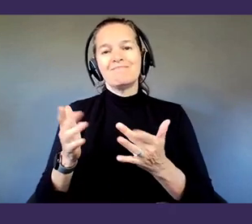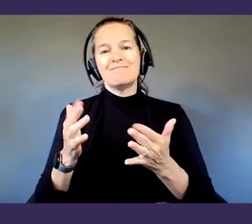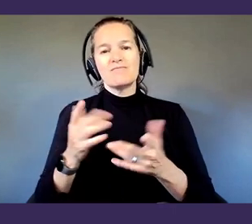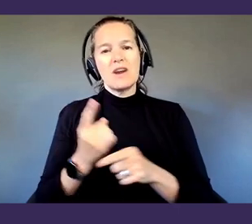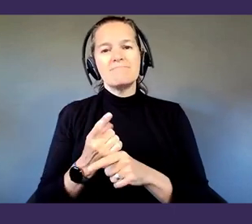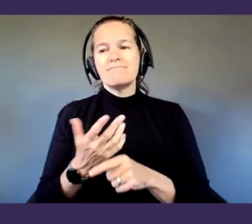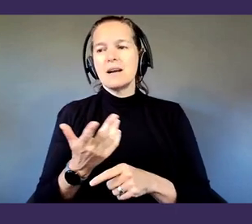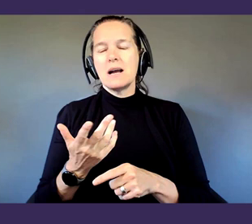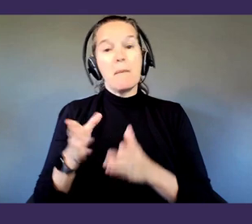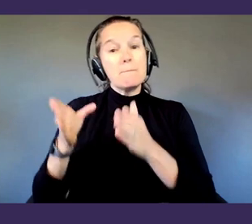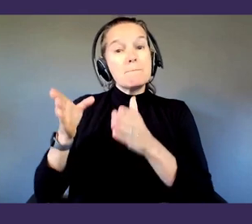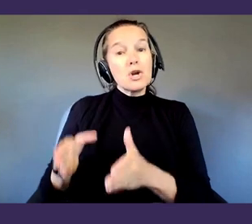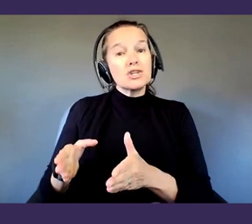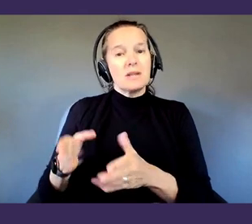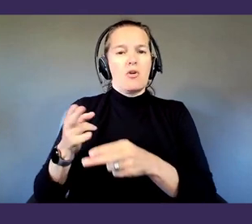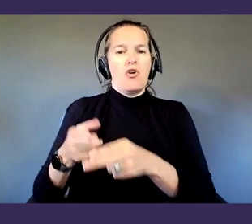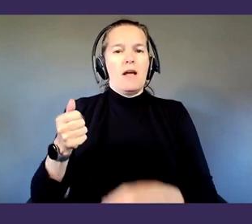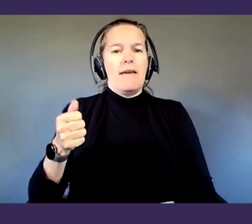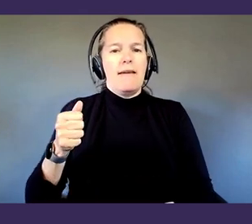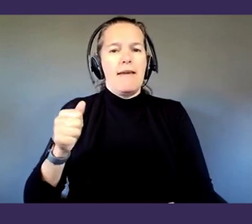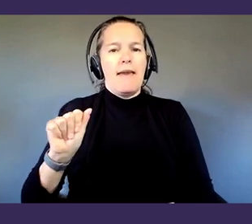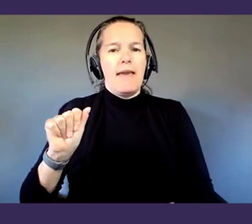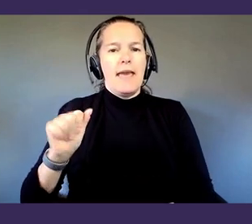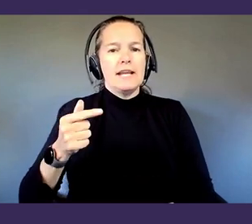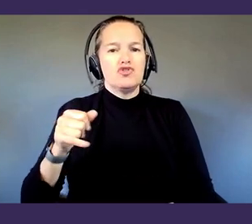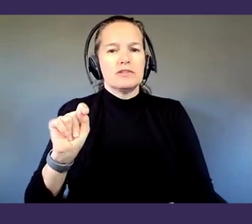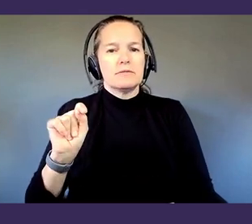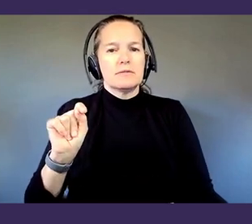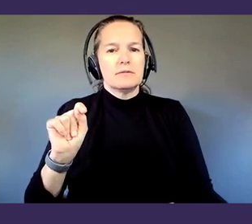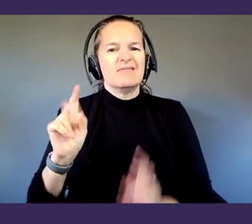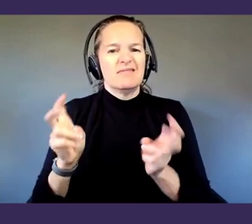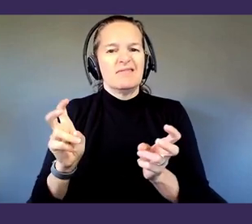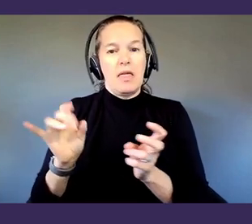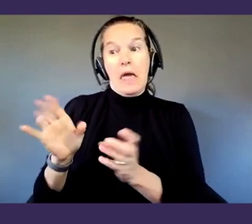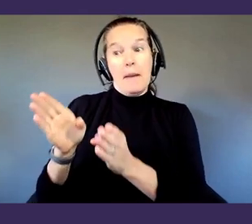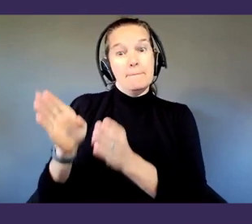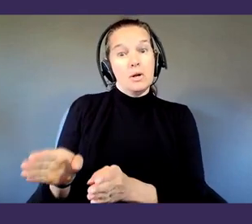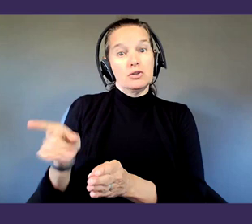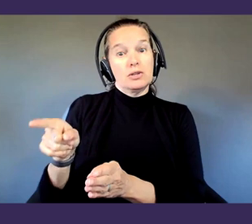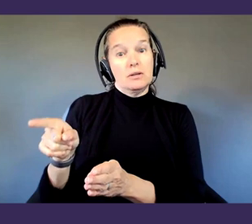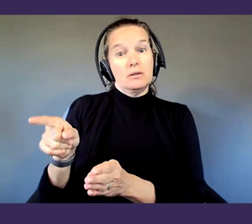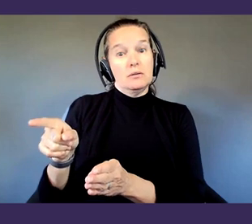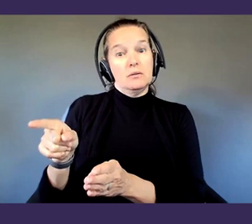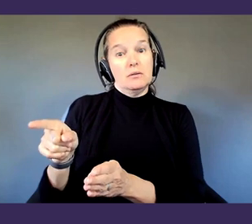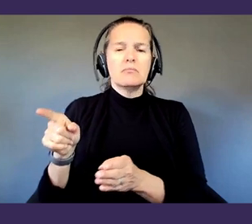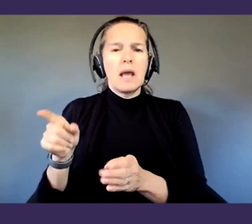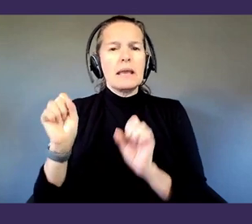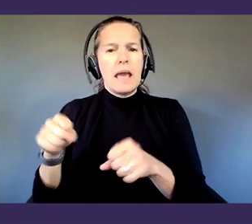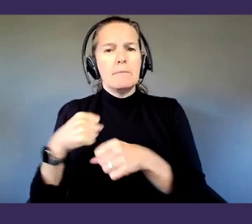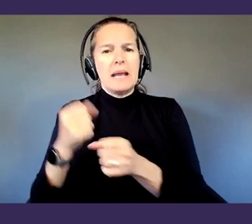the agent, in legal speak, to make certain decisions for you, right?